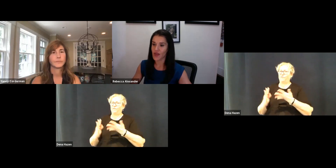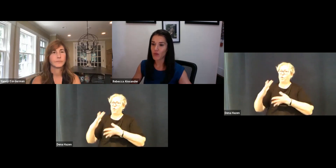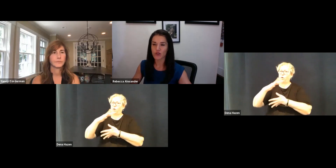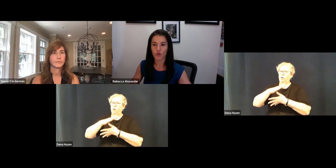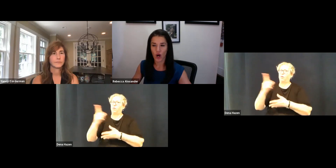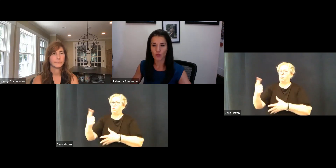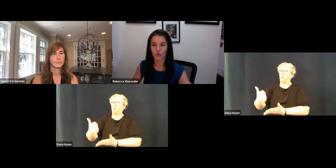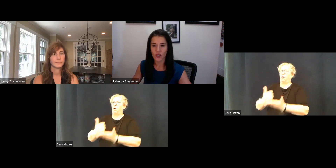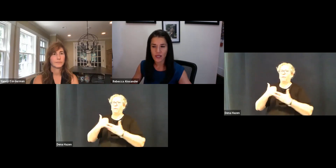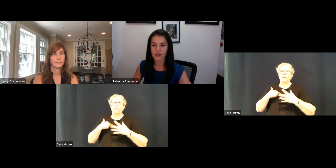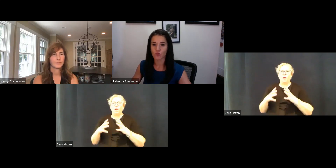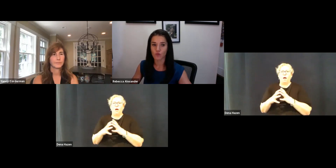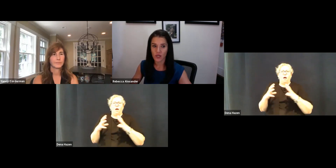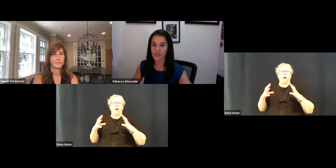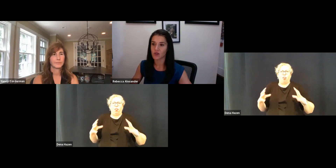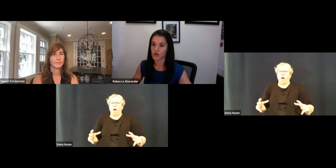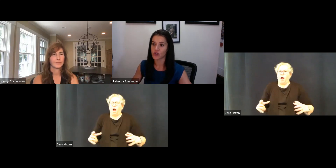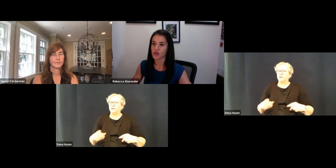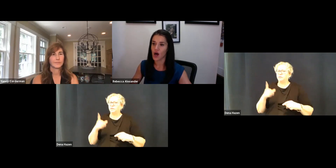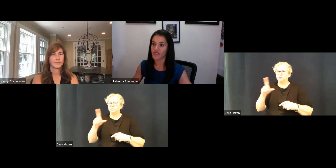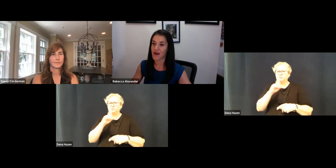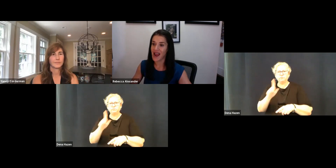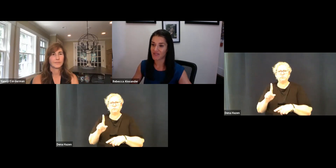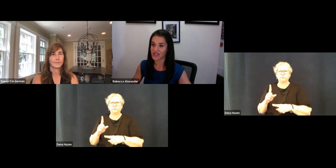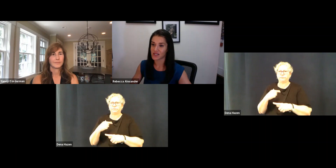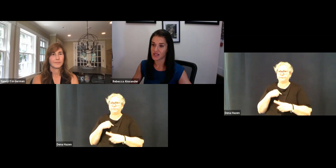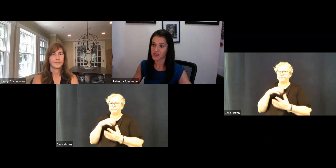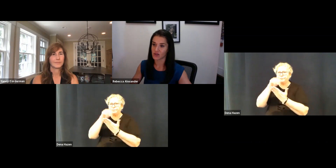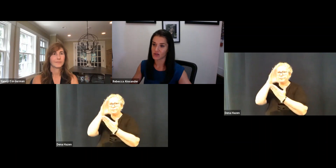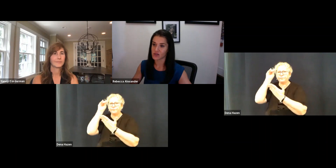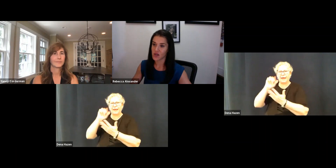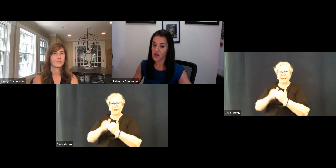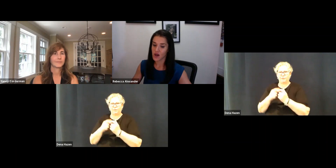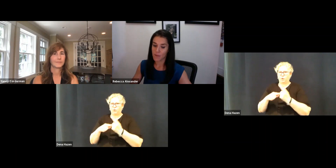That was where I really, really learned a lot of my advocacy skills.